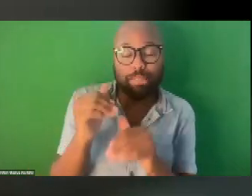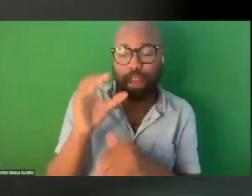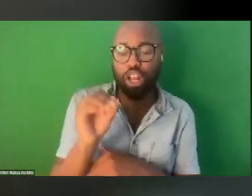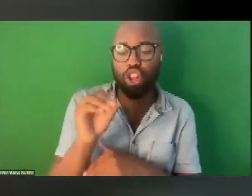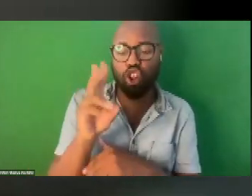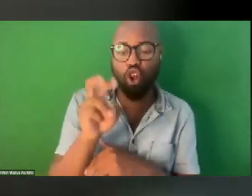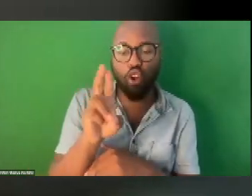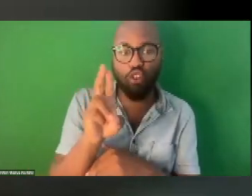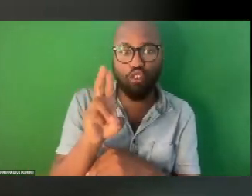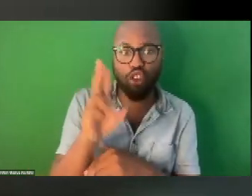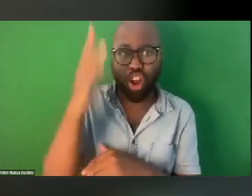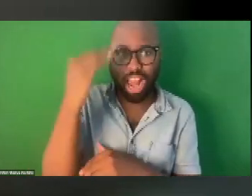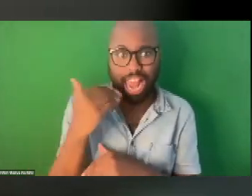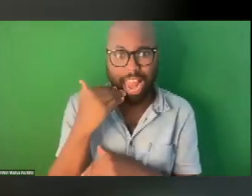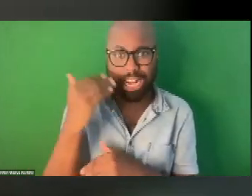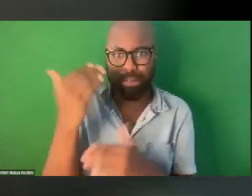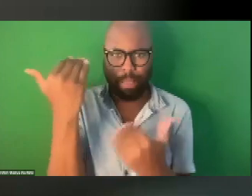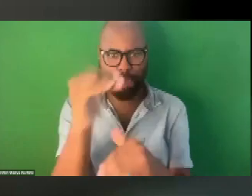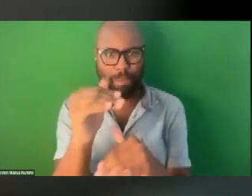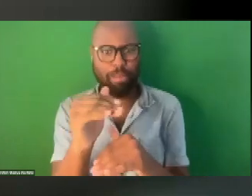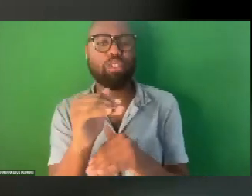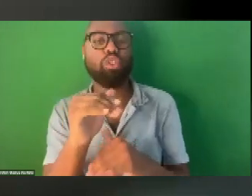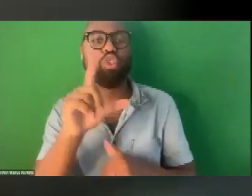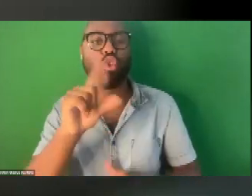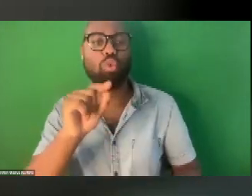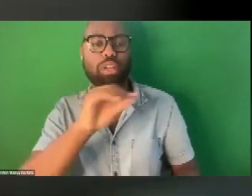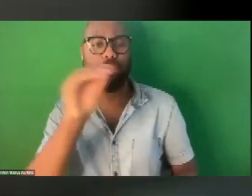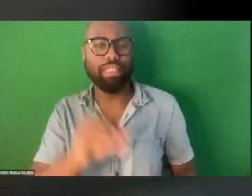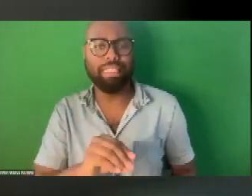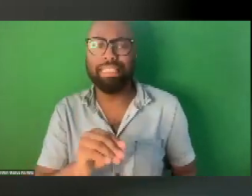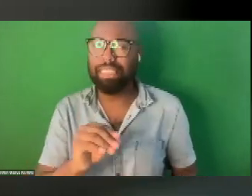20% I think is something we have to have to look